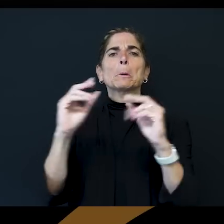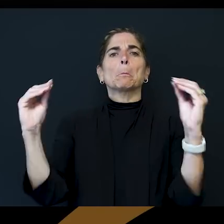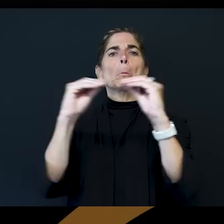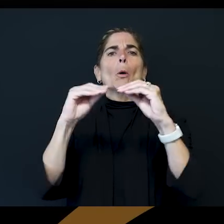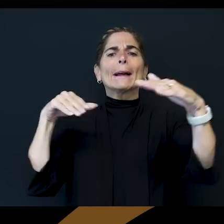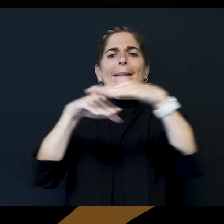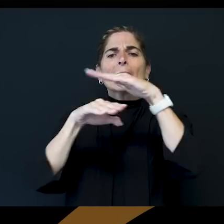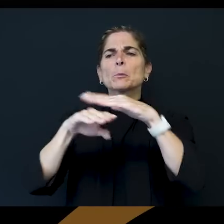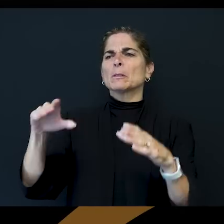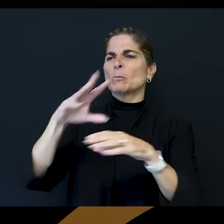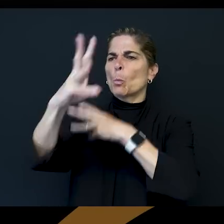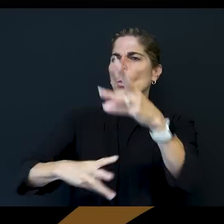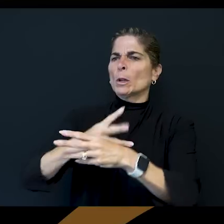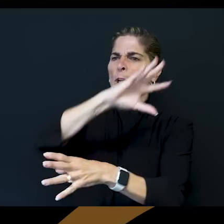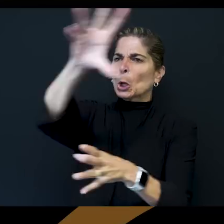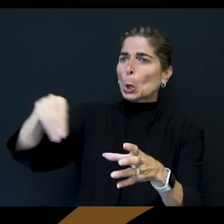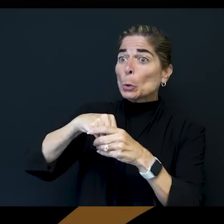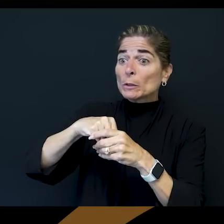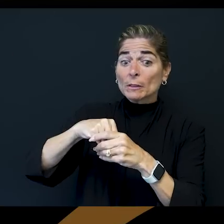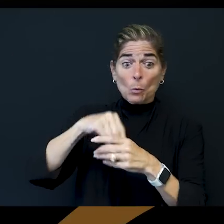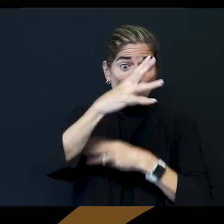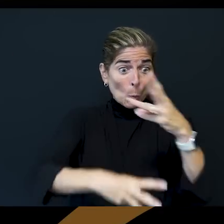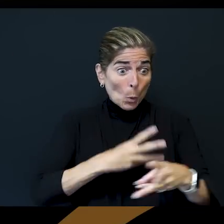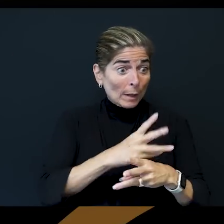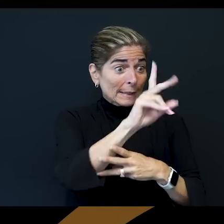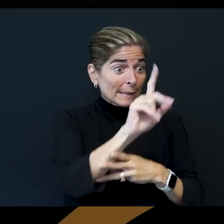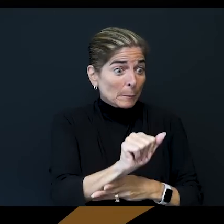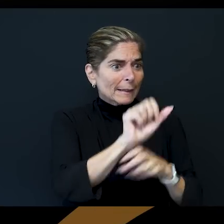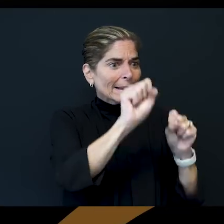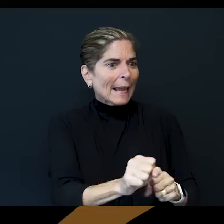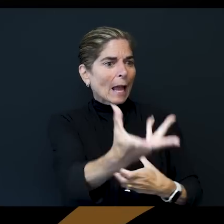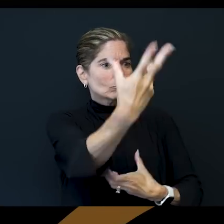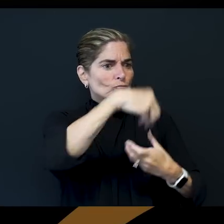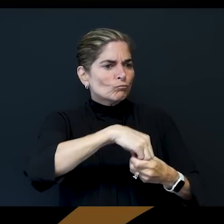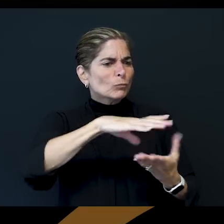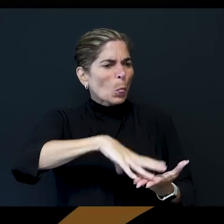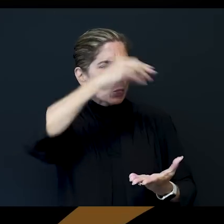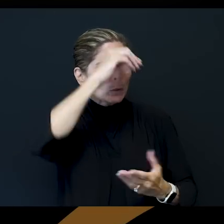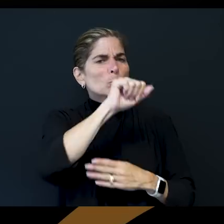A world in which people with disabilities can discover the love of learning. The power of work.